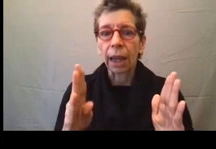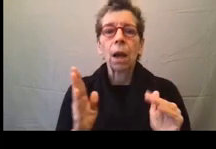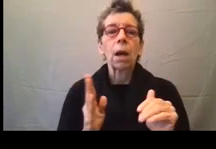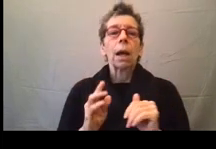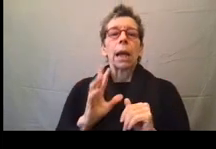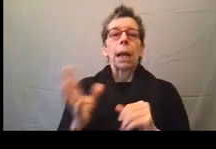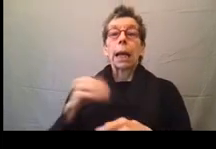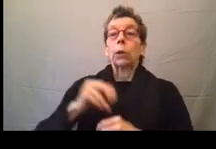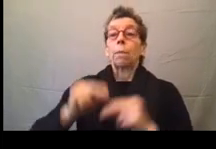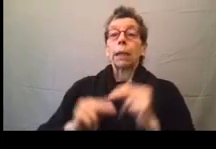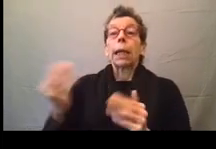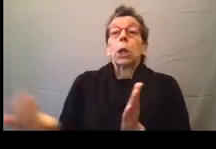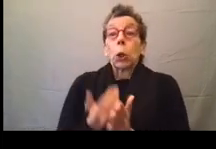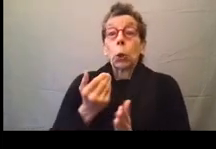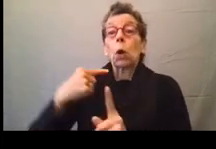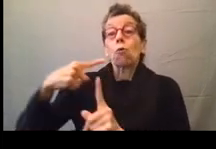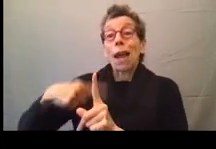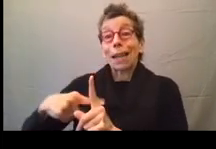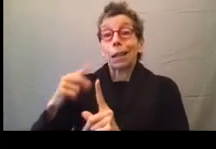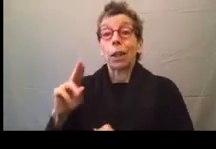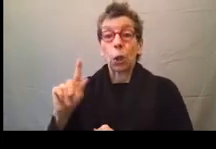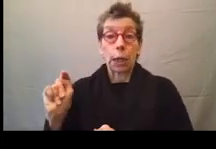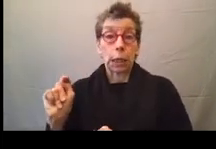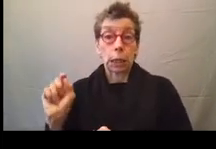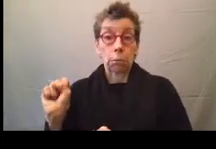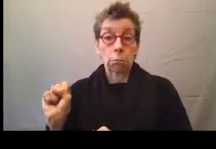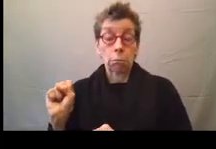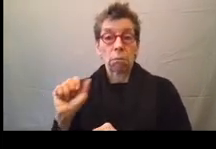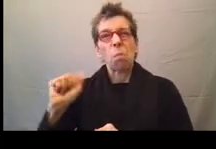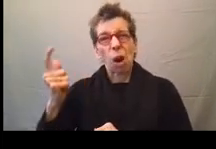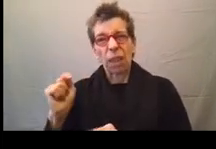sustainable rental units. This proposal does some important things that could reshape the